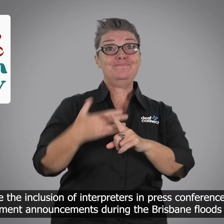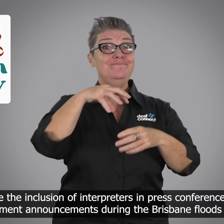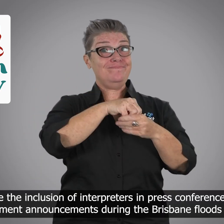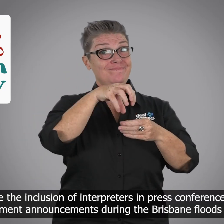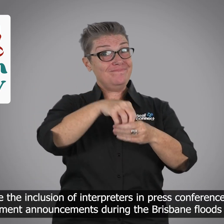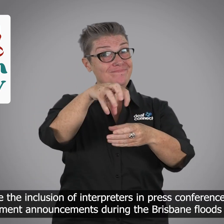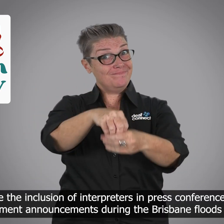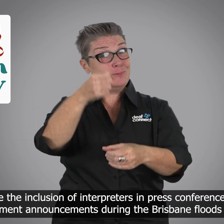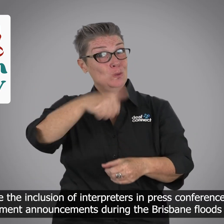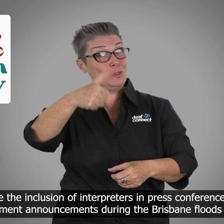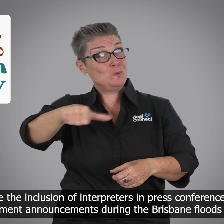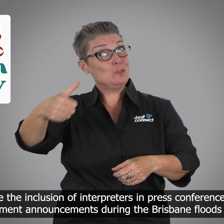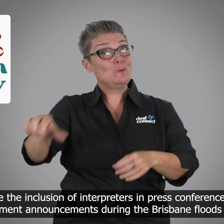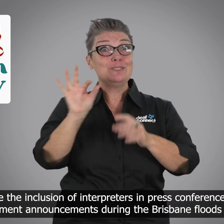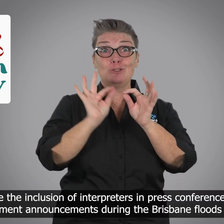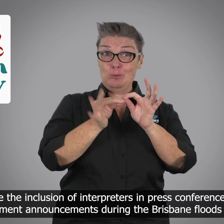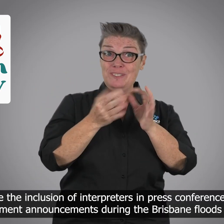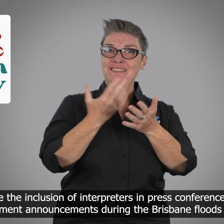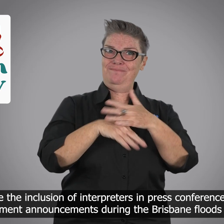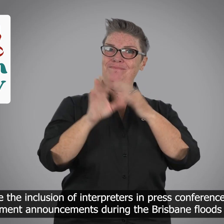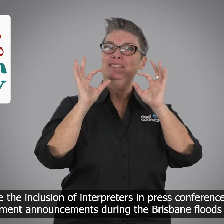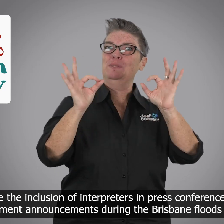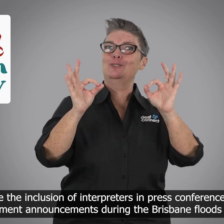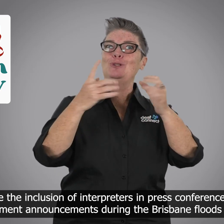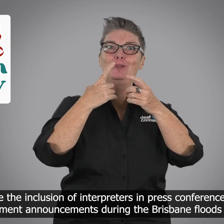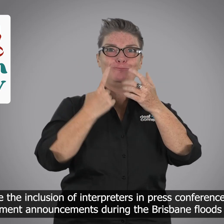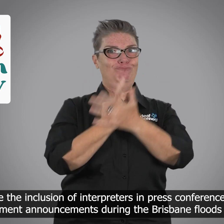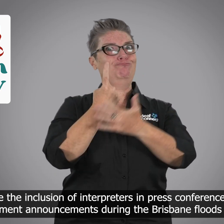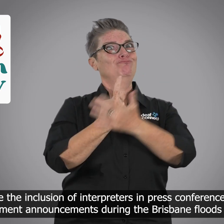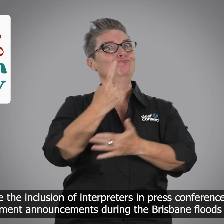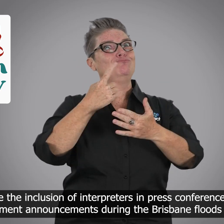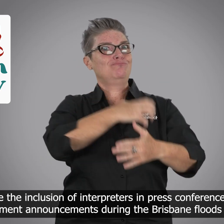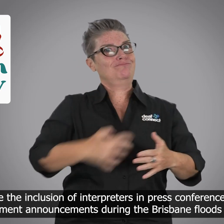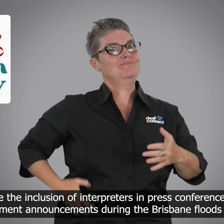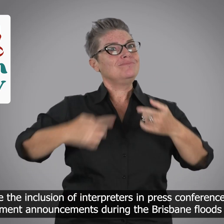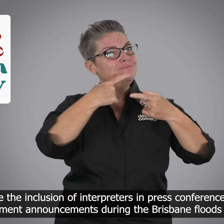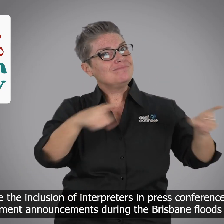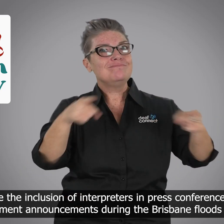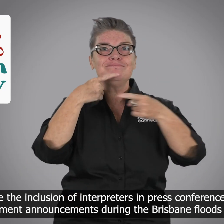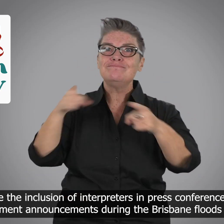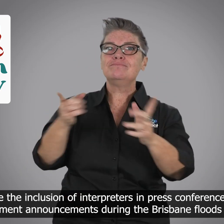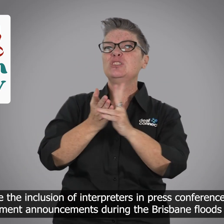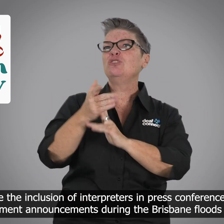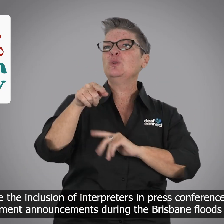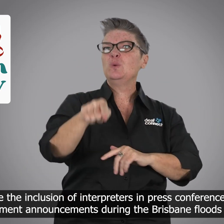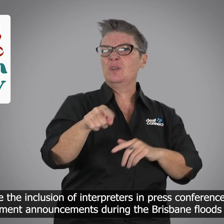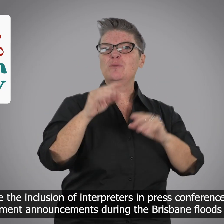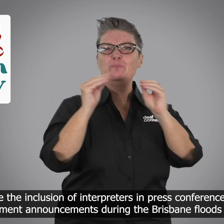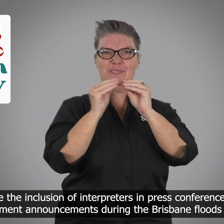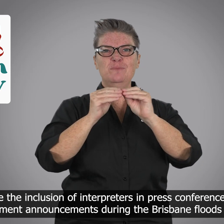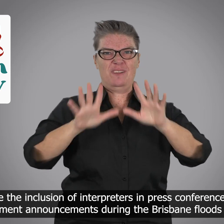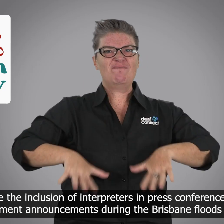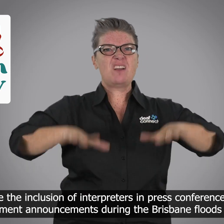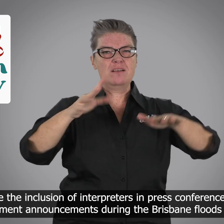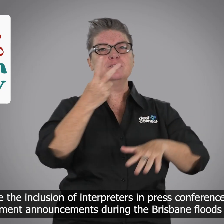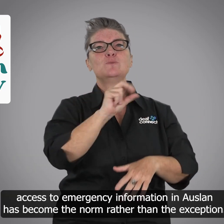Since the inclusion of interpreters in press conferences and government announcements during the Brisbane floods in 2011,